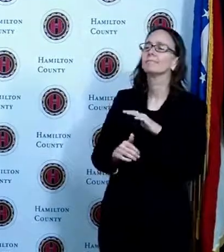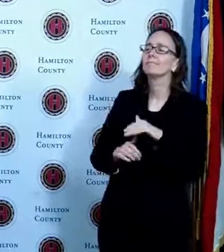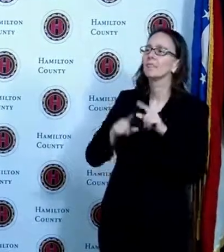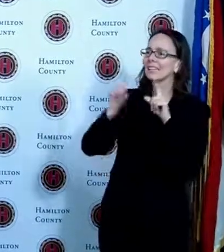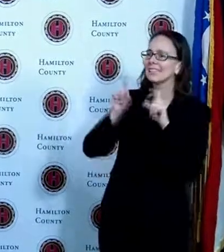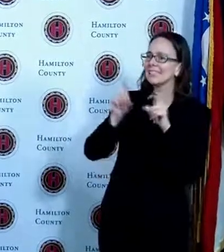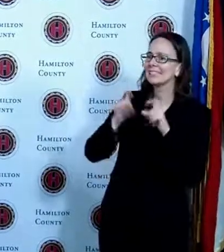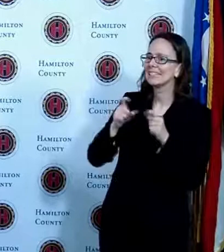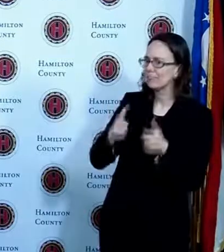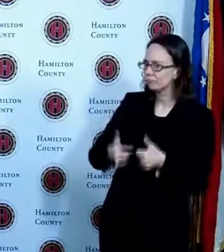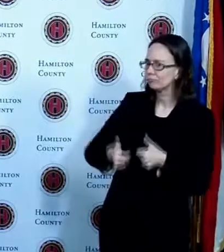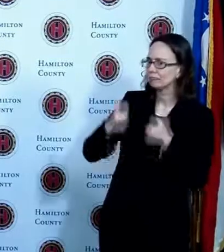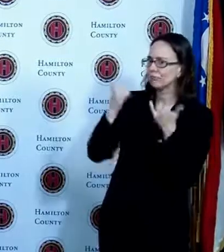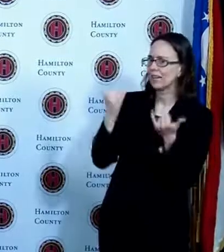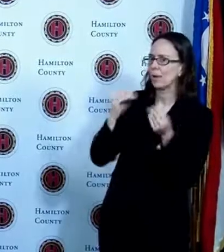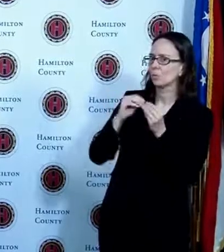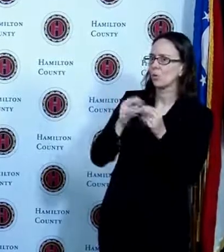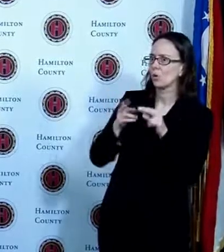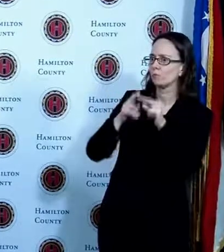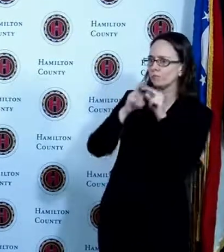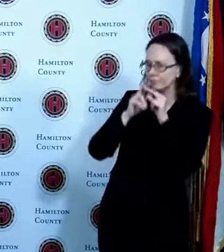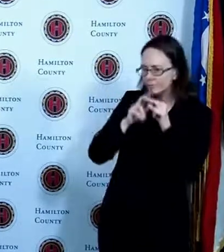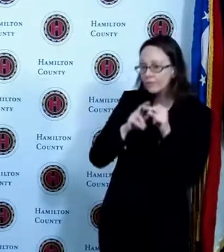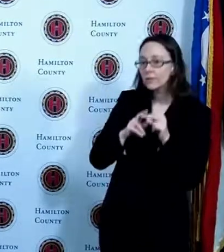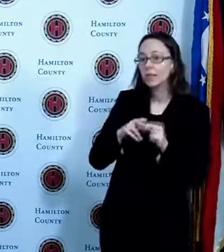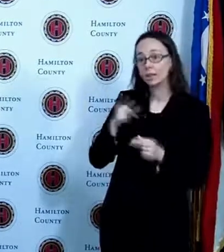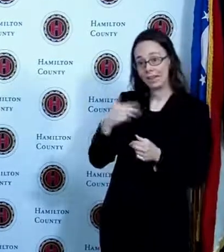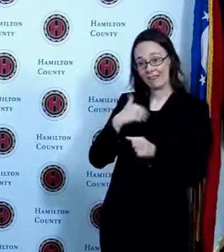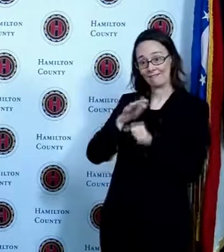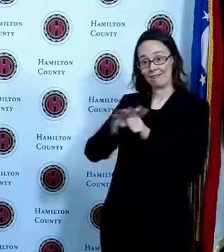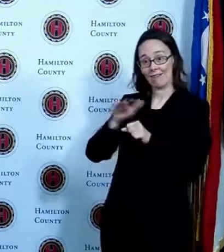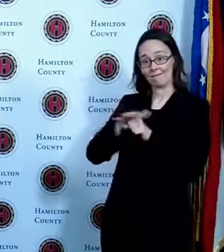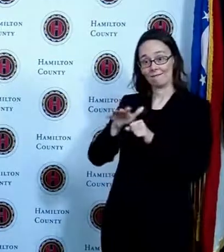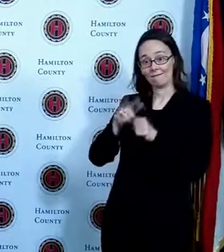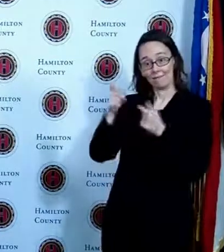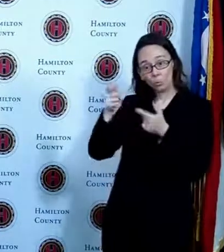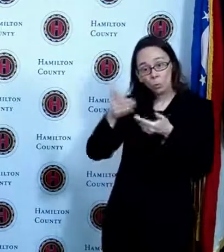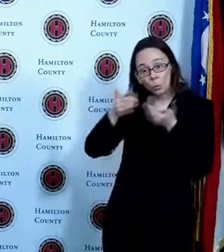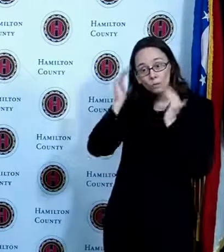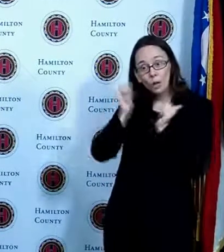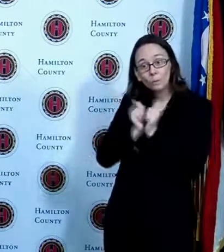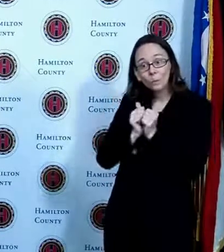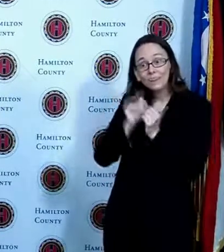are you guys do you have enough you overwhelmed with contact tracing how has